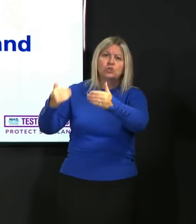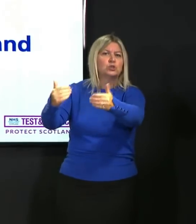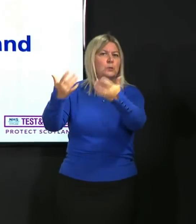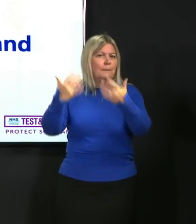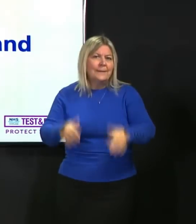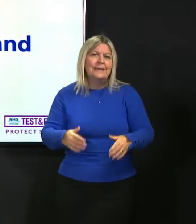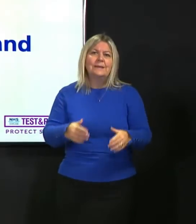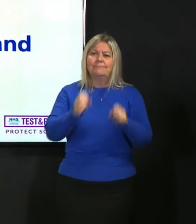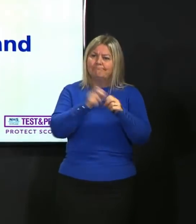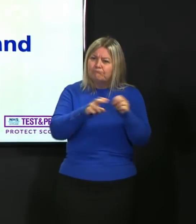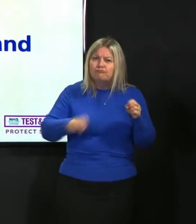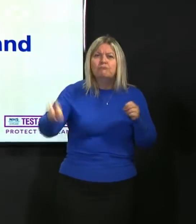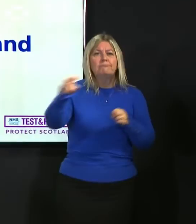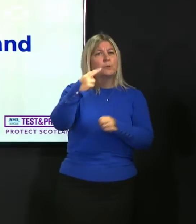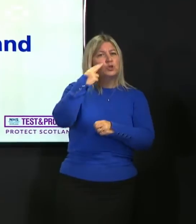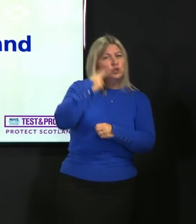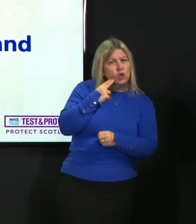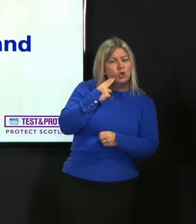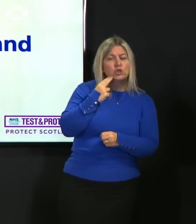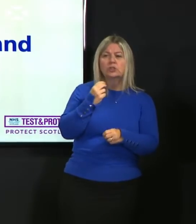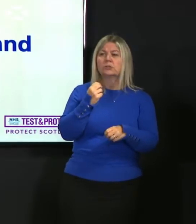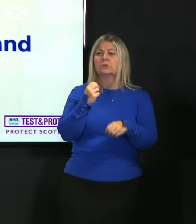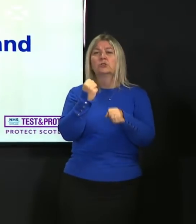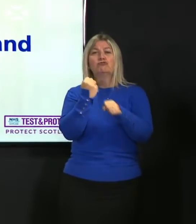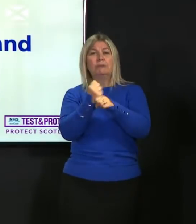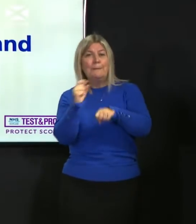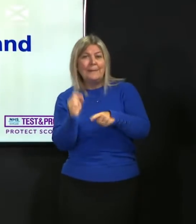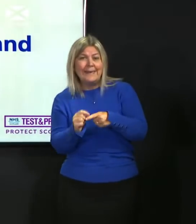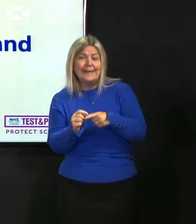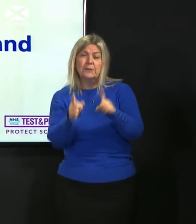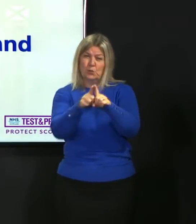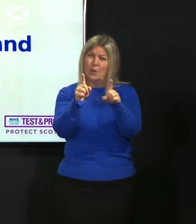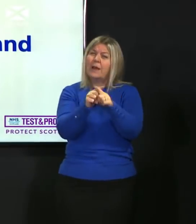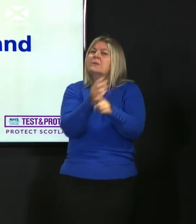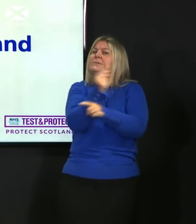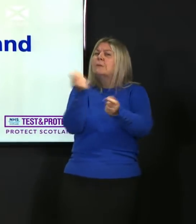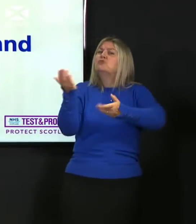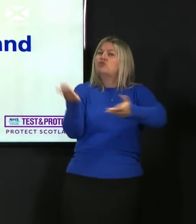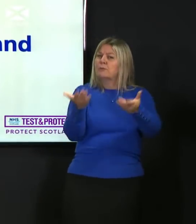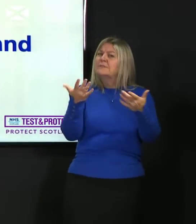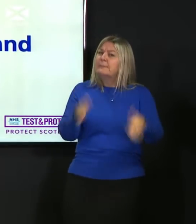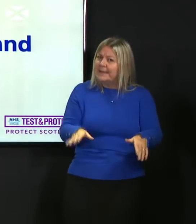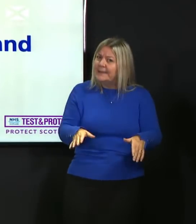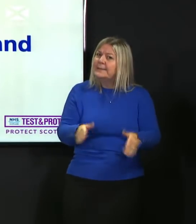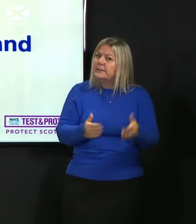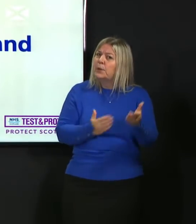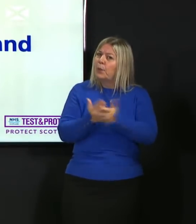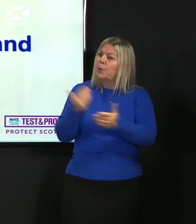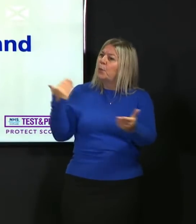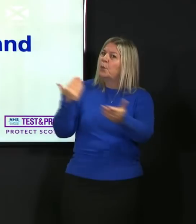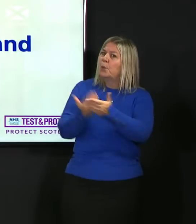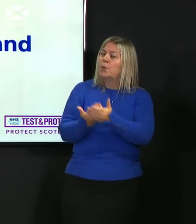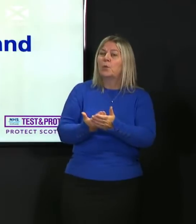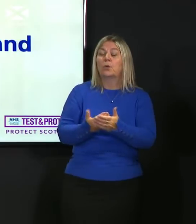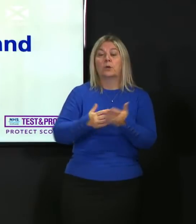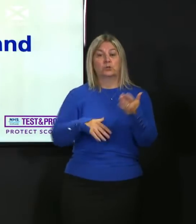and our general practitioners have been providing a service throughout the pandemic. And Scottish Ministers have been very clear that patient